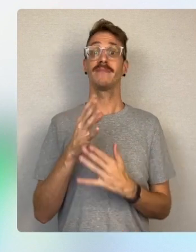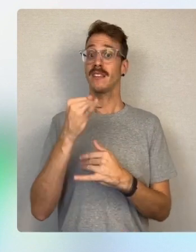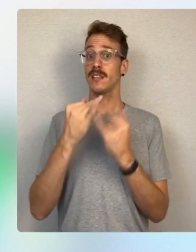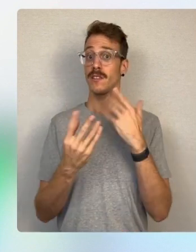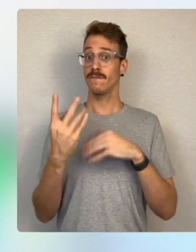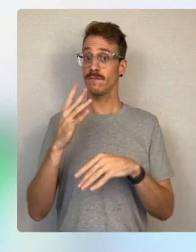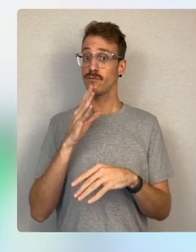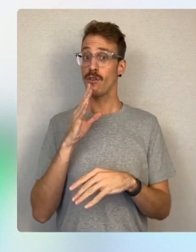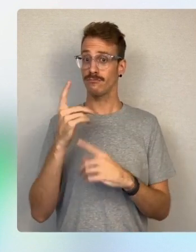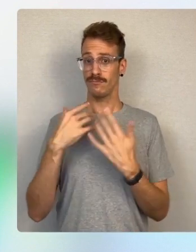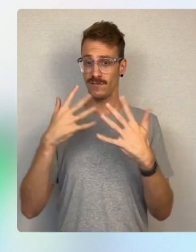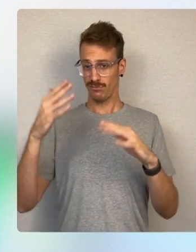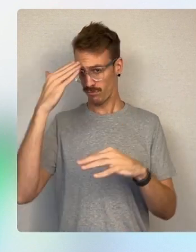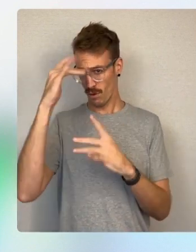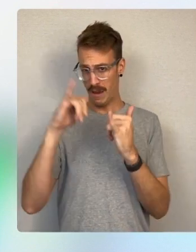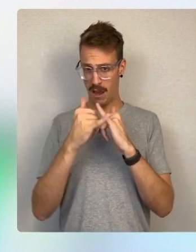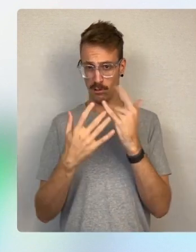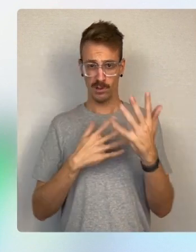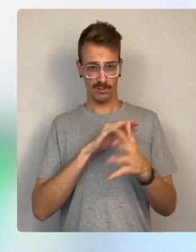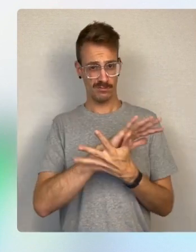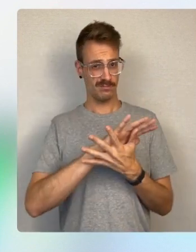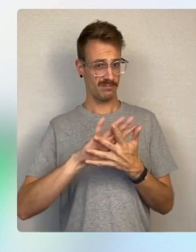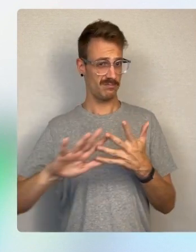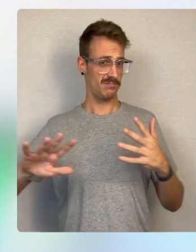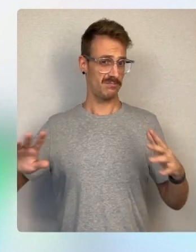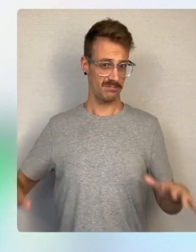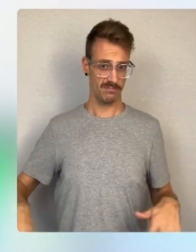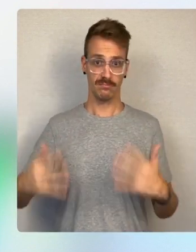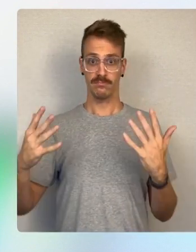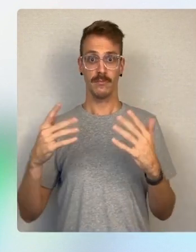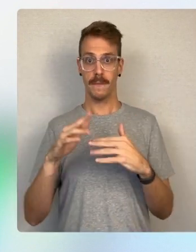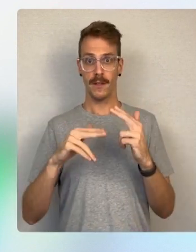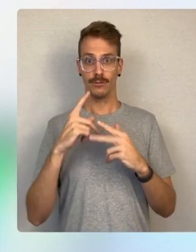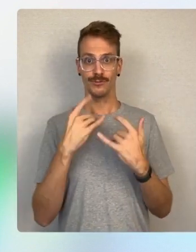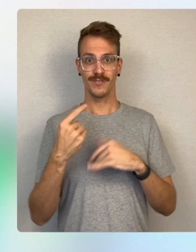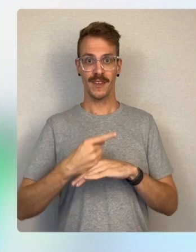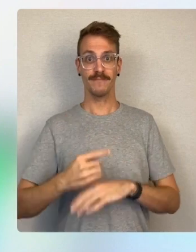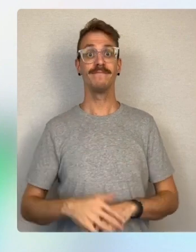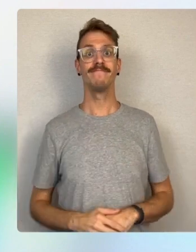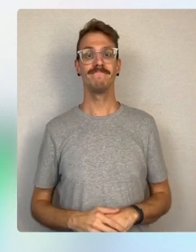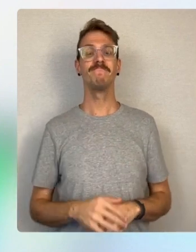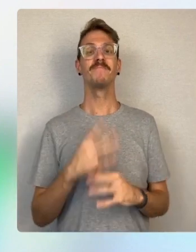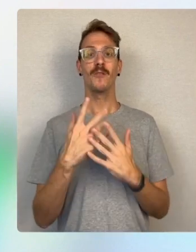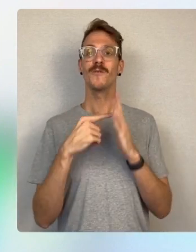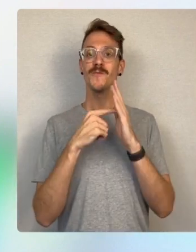you'll know how to get started building today. First, let me share the voice enabled experiences